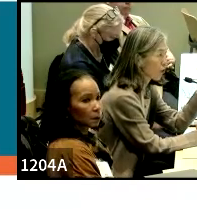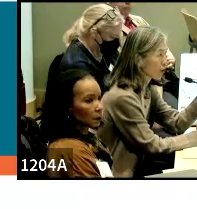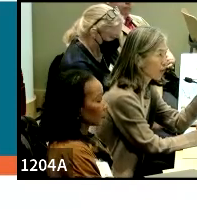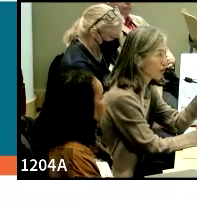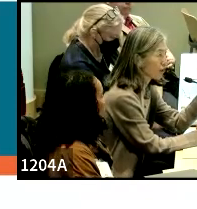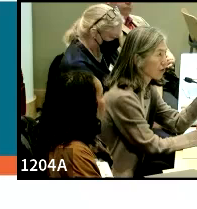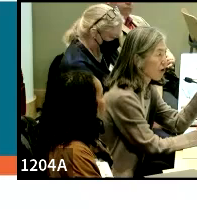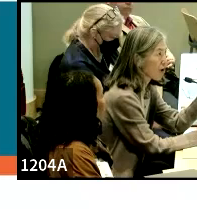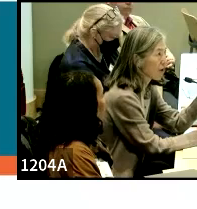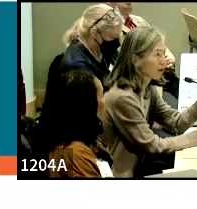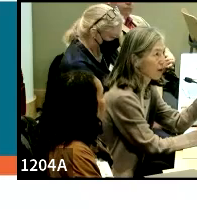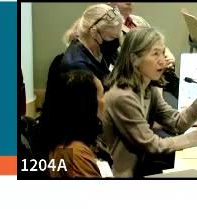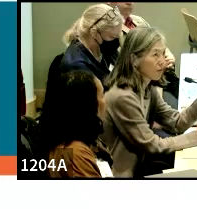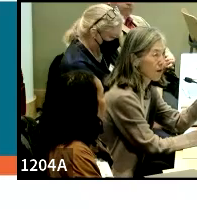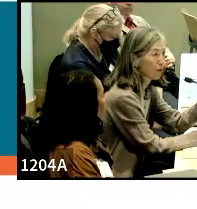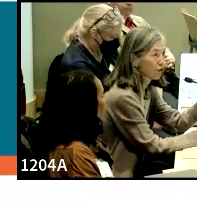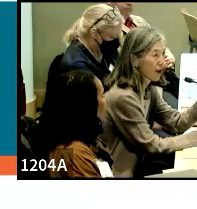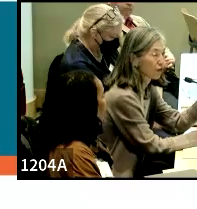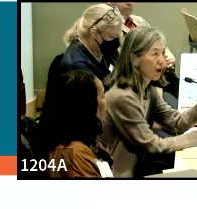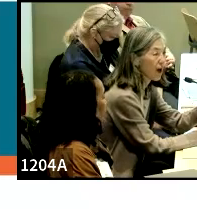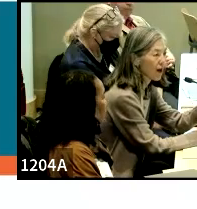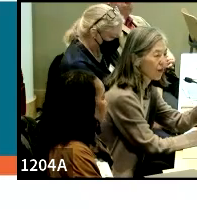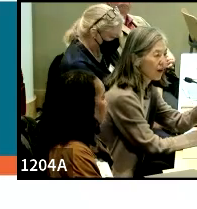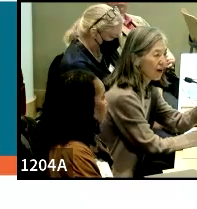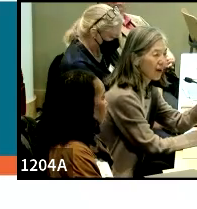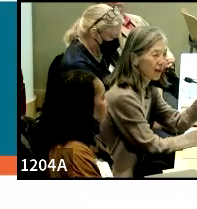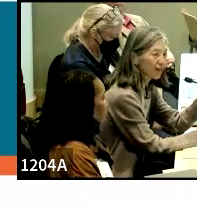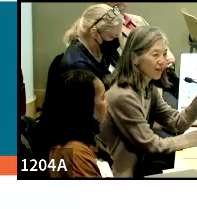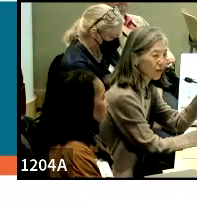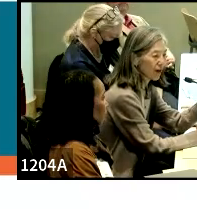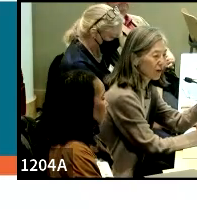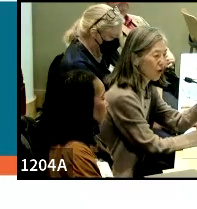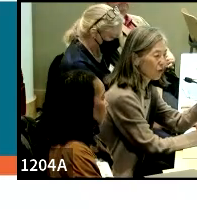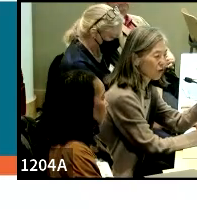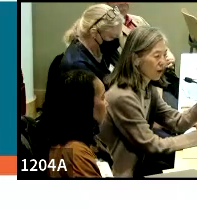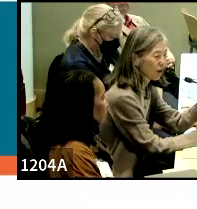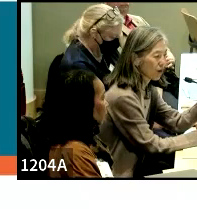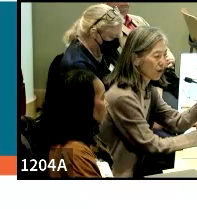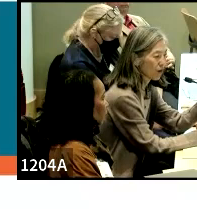or core capabilities that all public health departments should actually have? And it gets into what Dr. Cohen was talking about earlier.